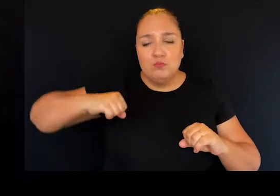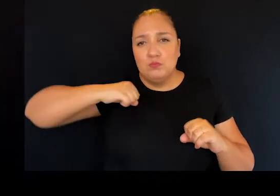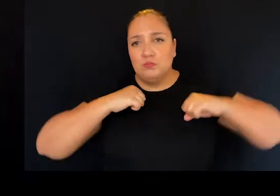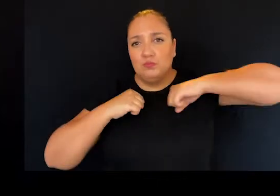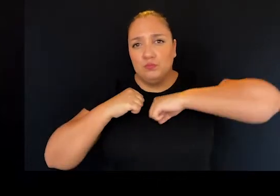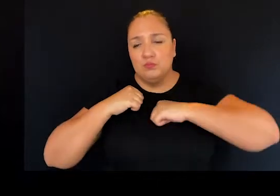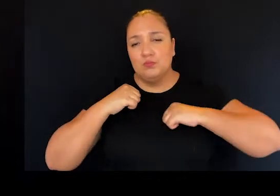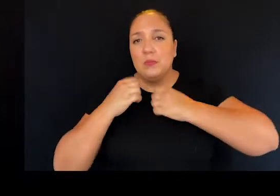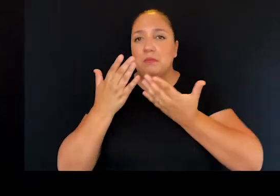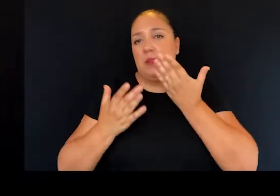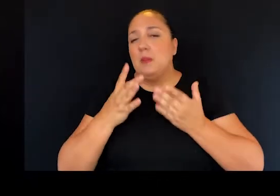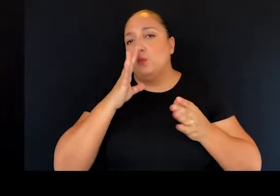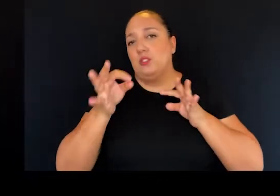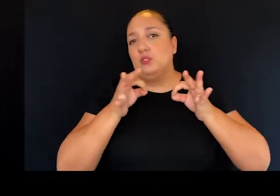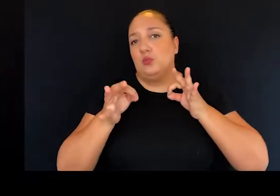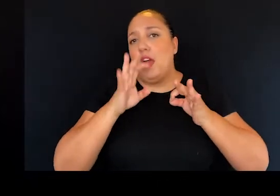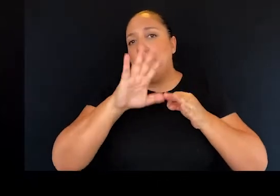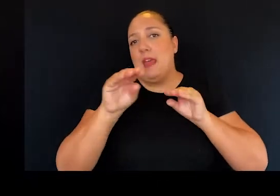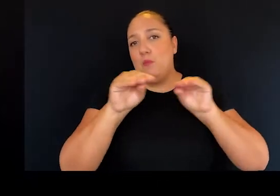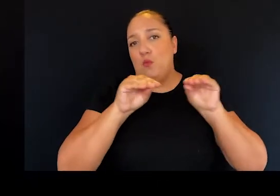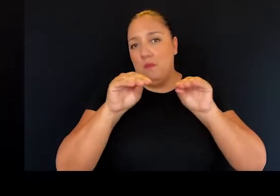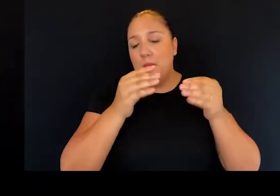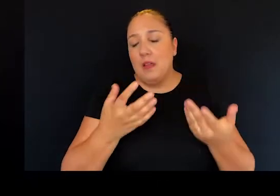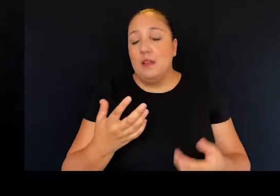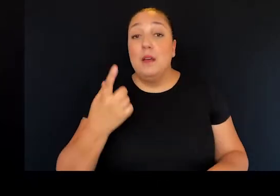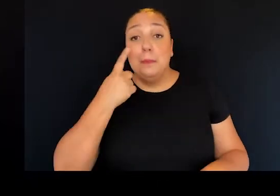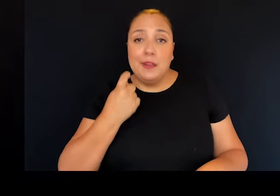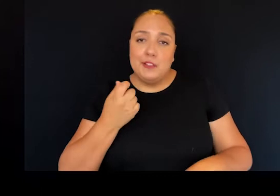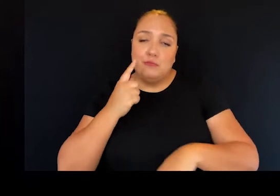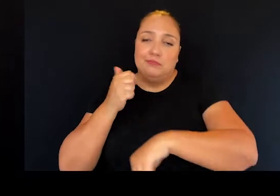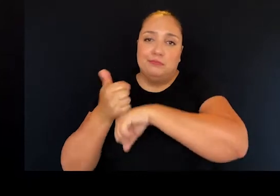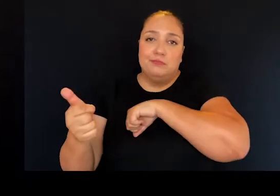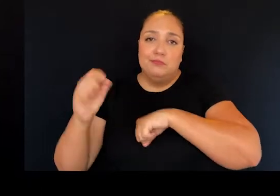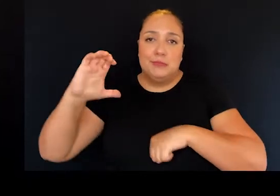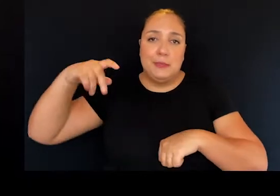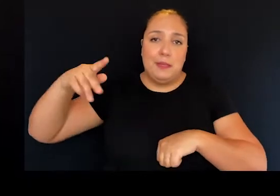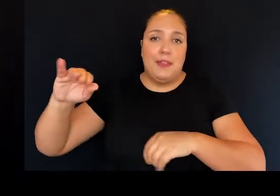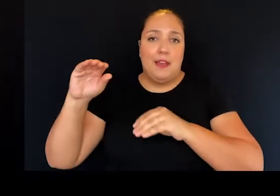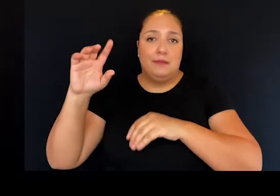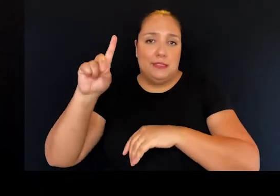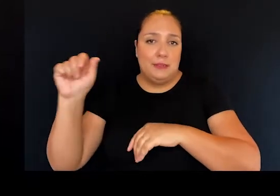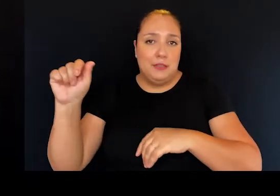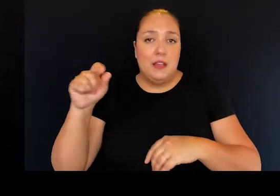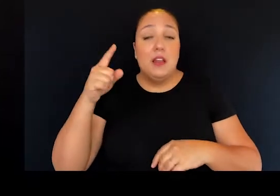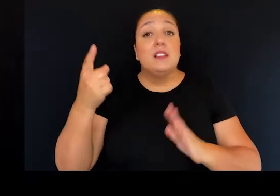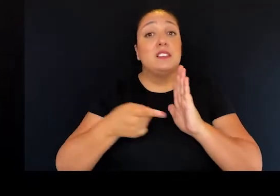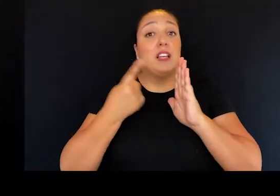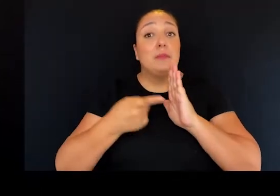or can't make sometimes because of the disability sometimes are categorized as being spastic,